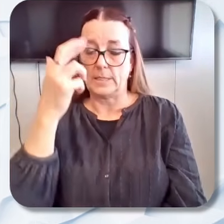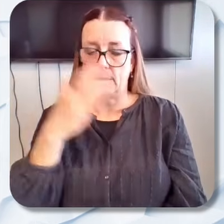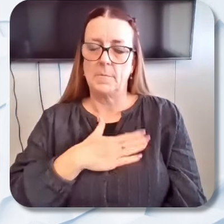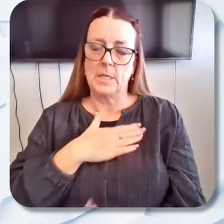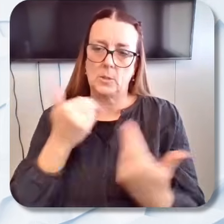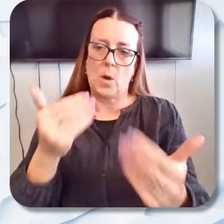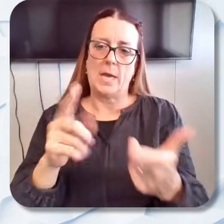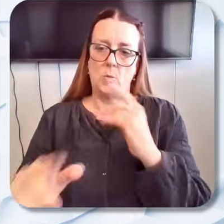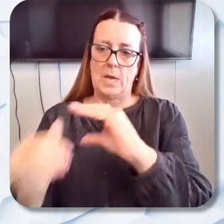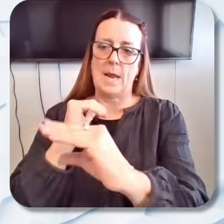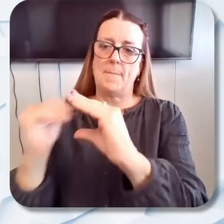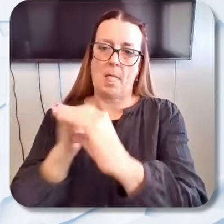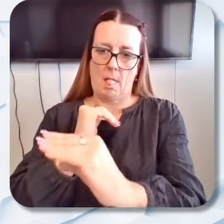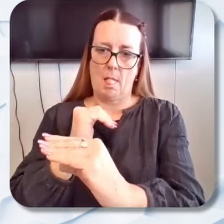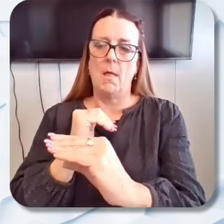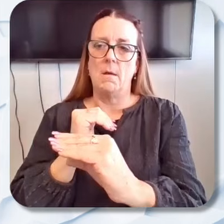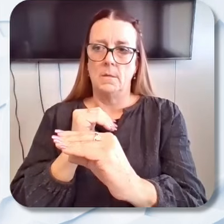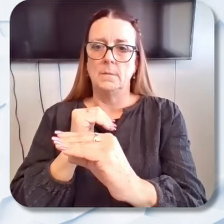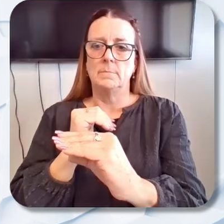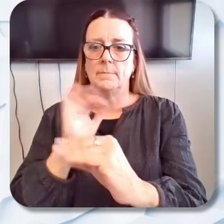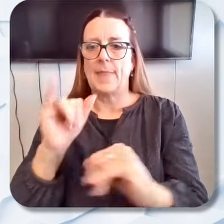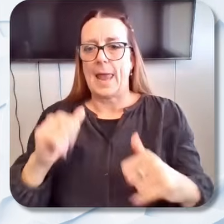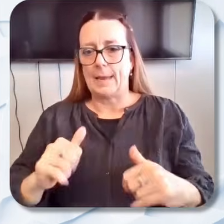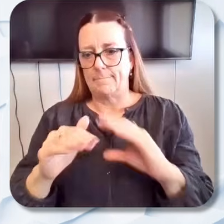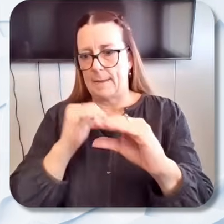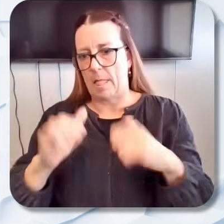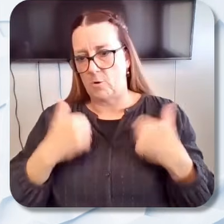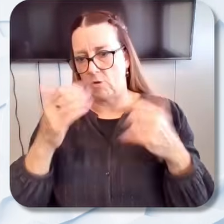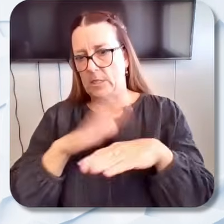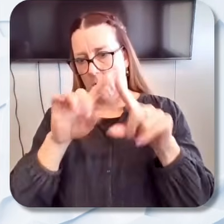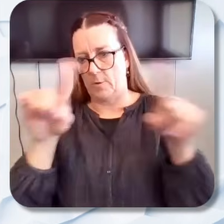send it to us at IEPimplementation@cde.ca.gov.